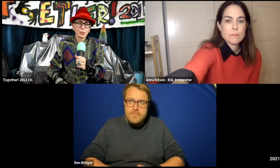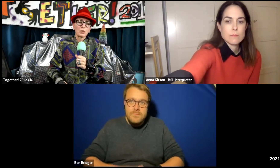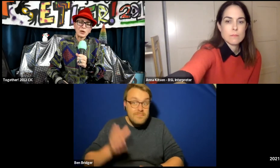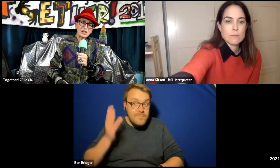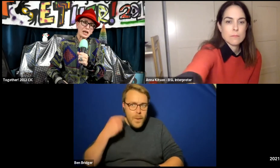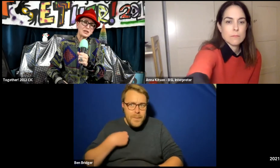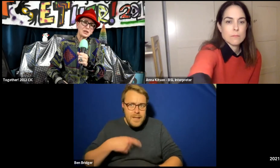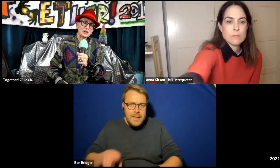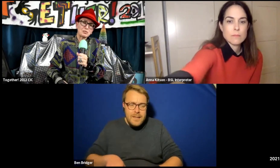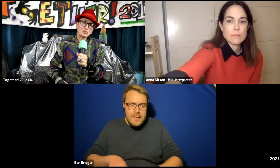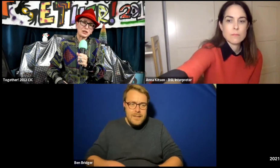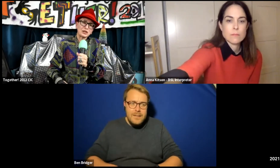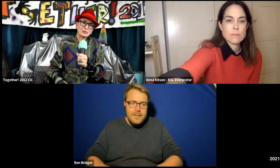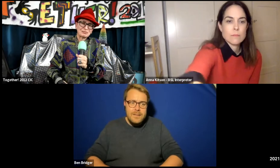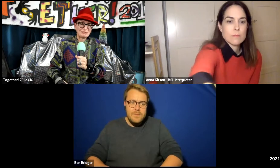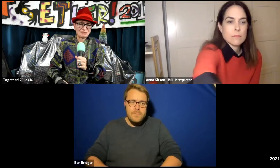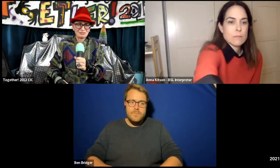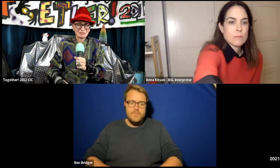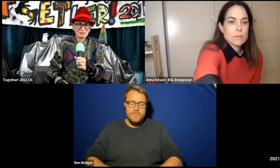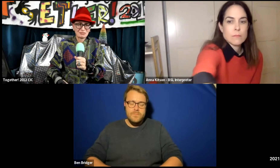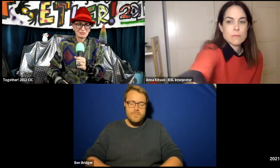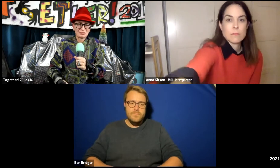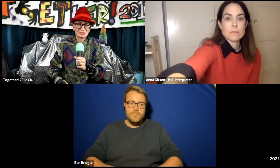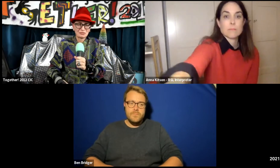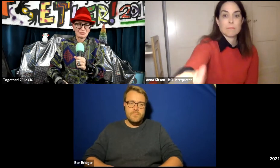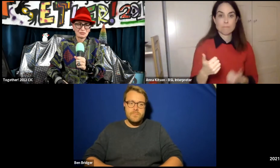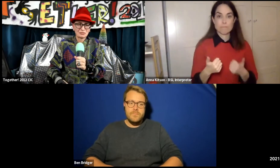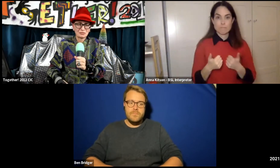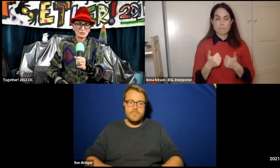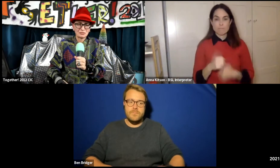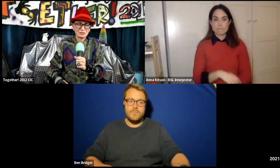We can, that's brilliant. That was Jemima saying hello, she's